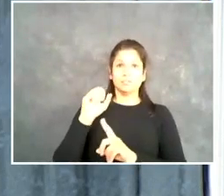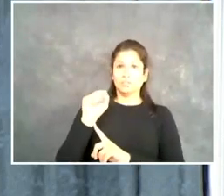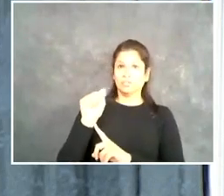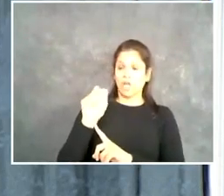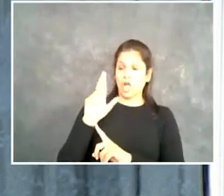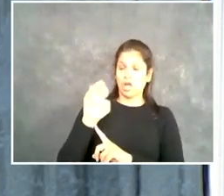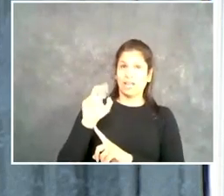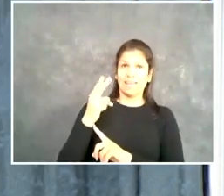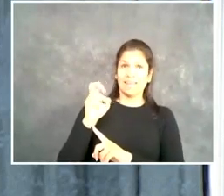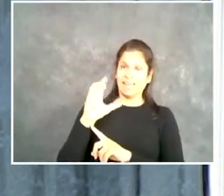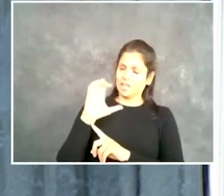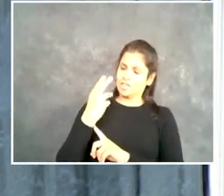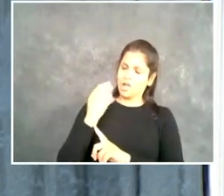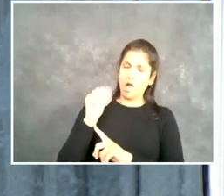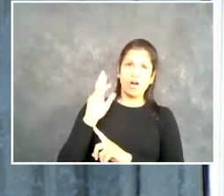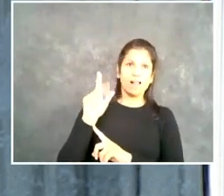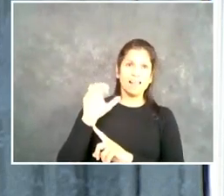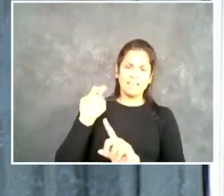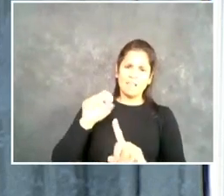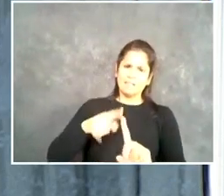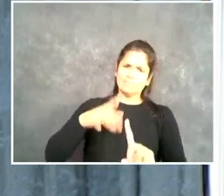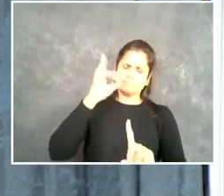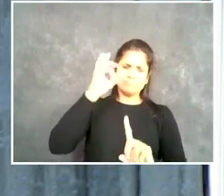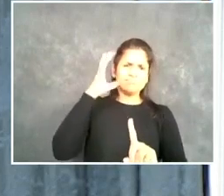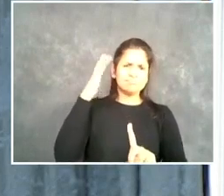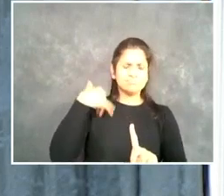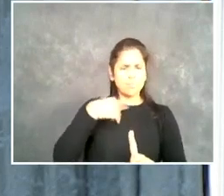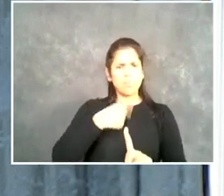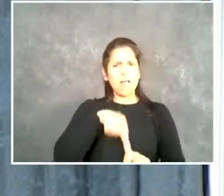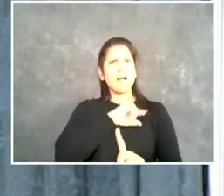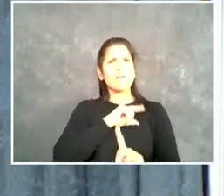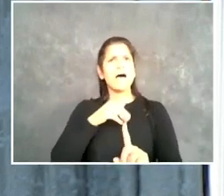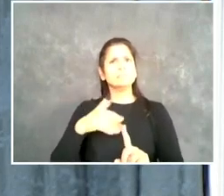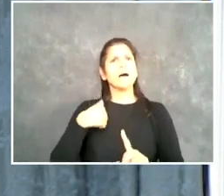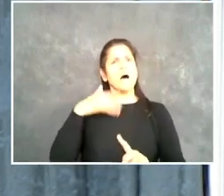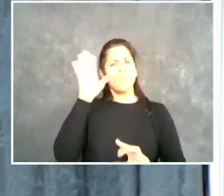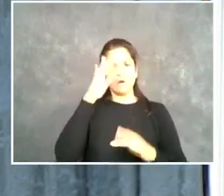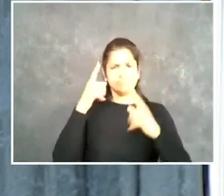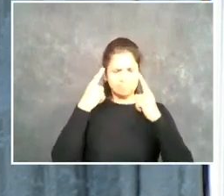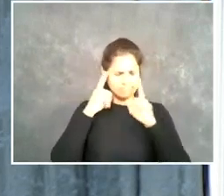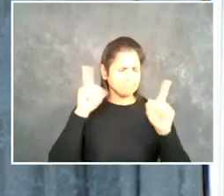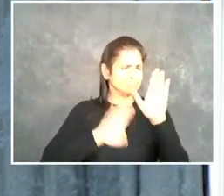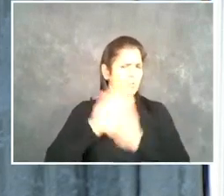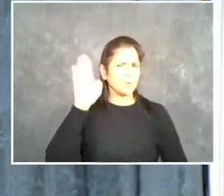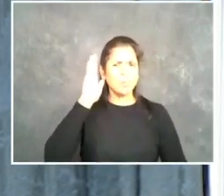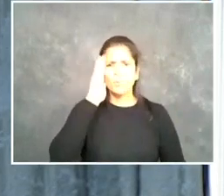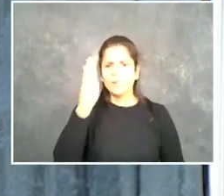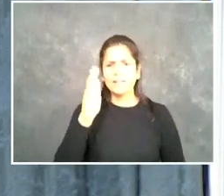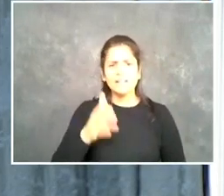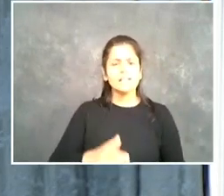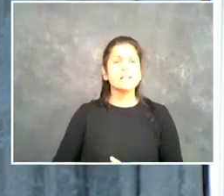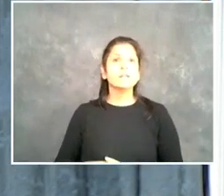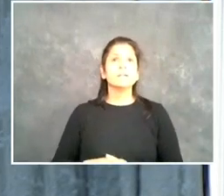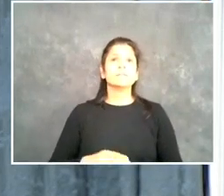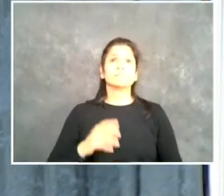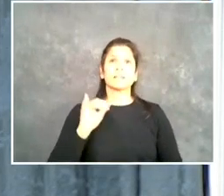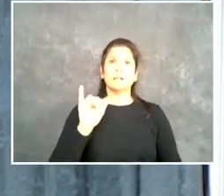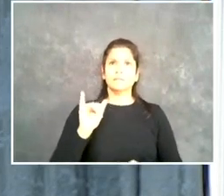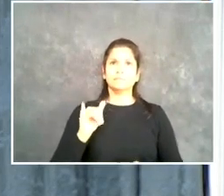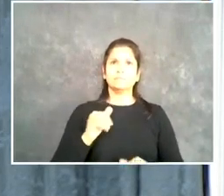JOB DONE. JULIA, I WOULD REMIND YOU THAT THE PRIMARY TASK OF THIS